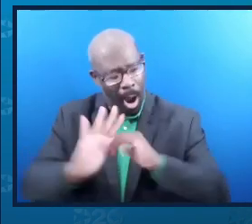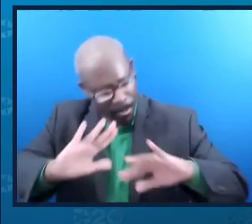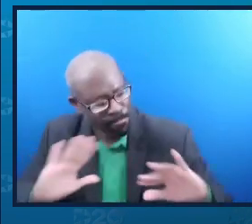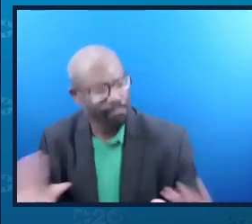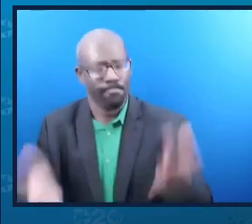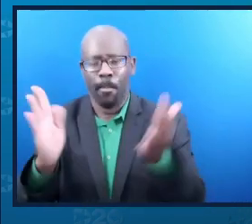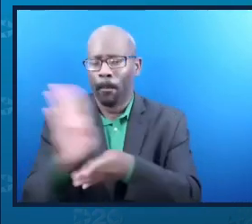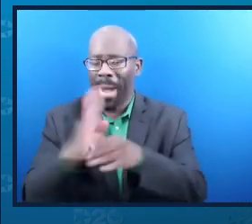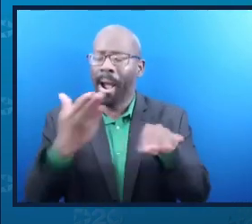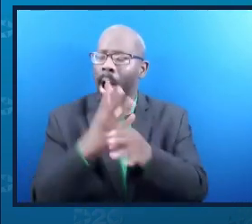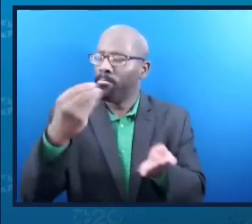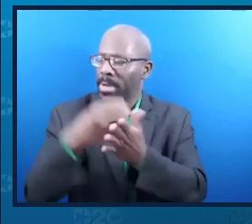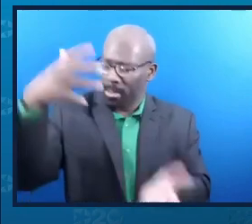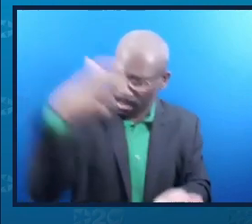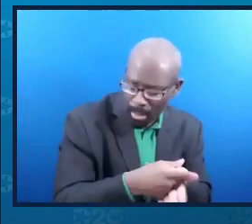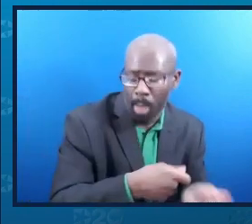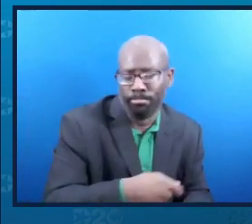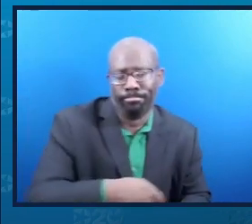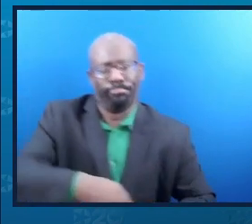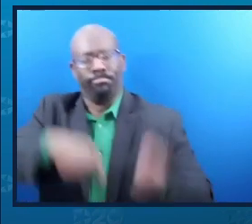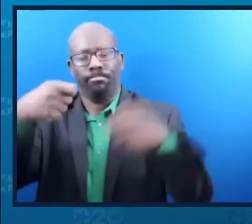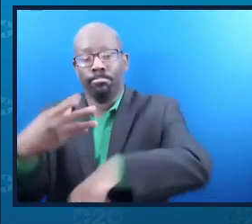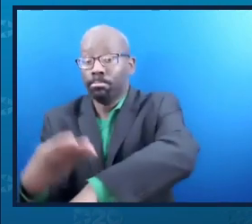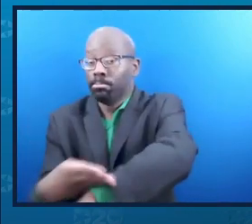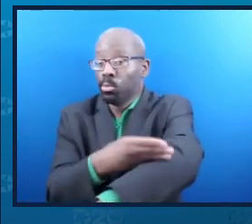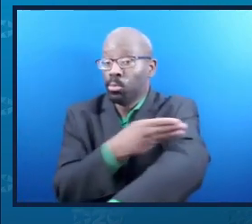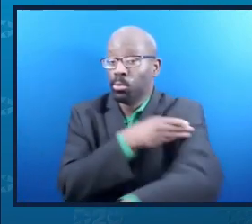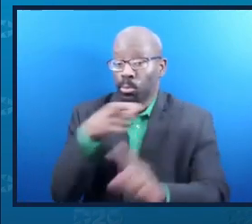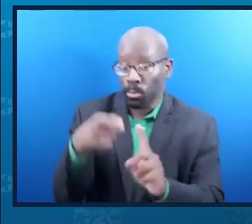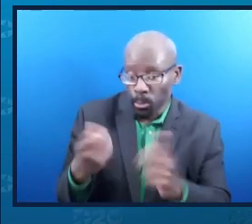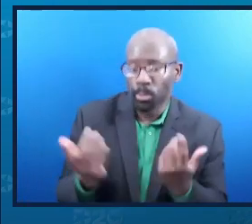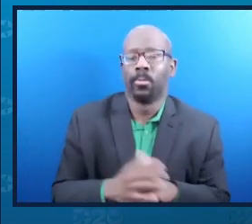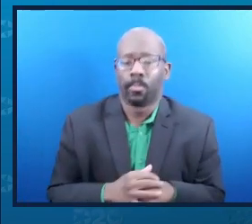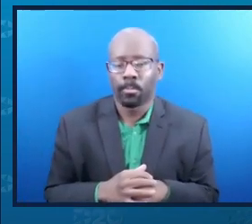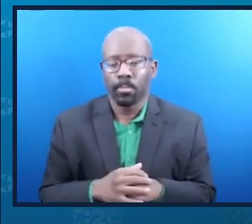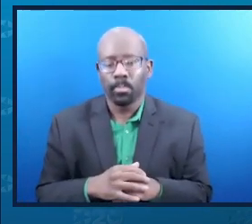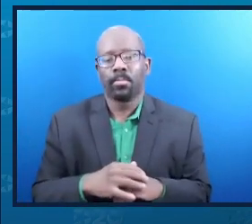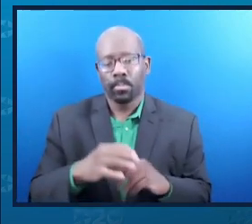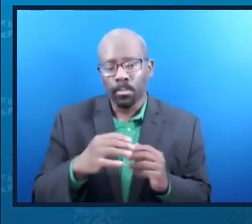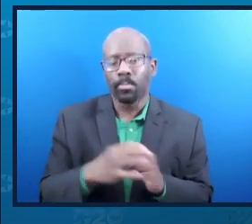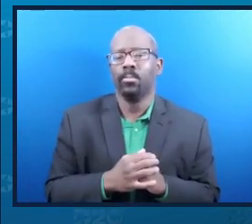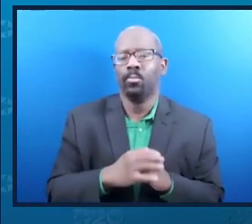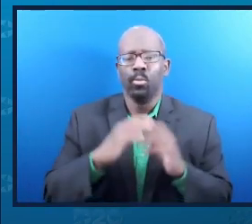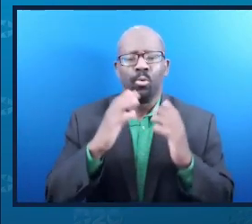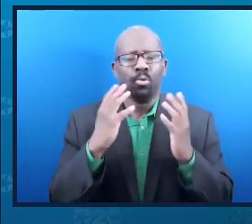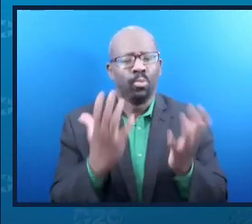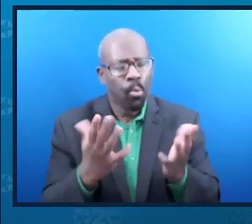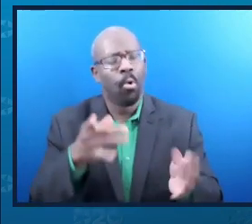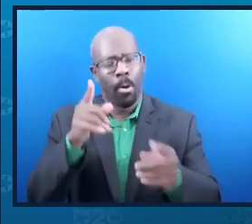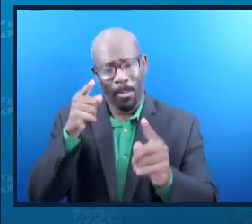A CHANCE TO GET BACK TO WHERE WE WERE, BUT TO MAKE LONG OVERDUE